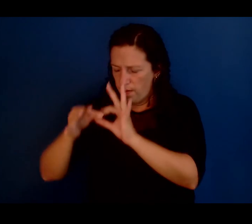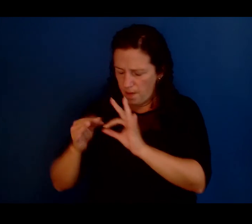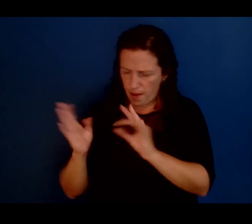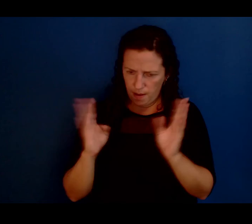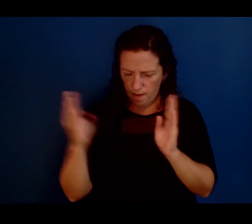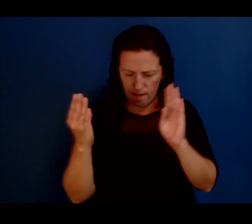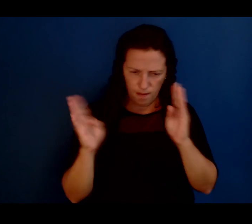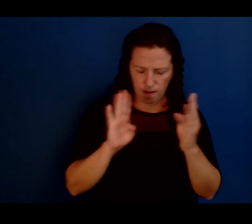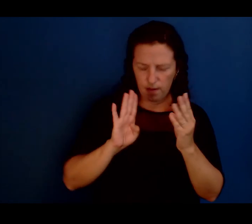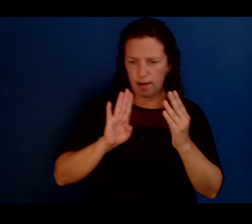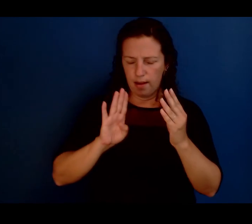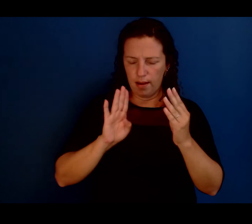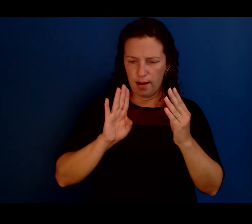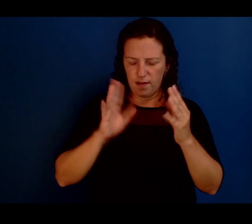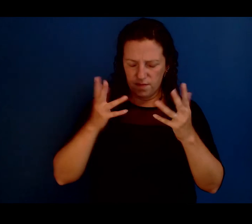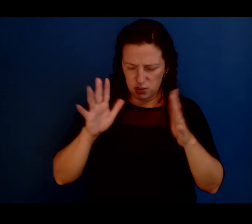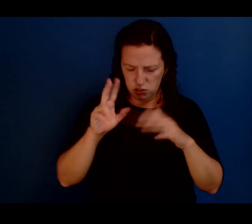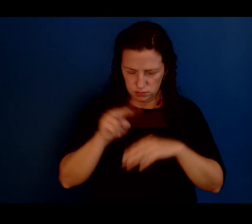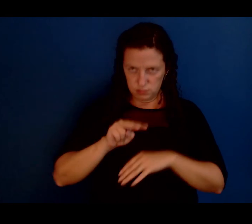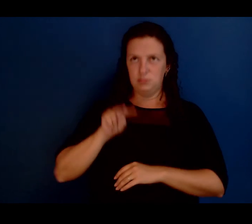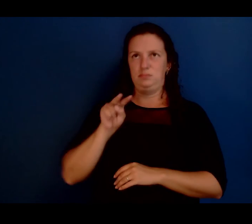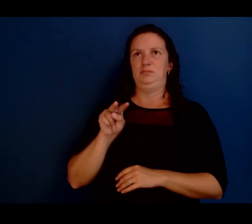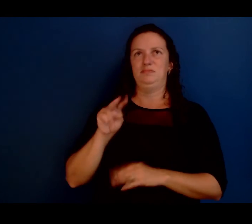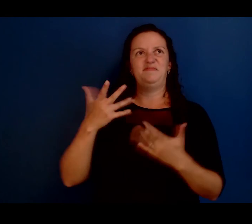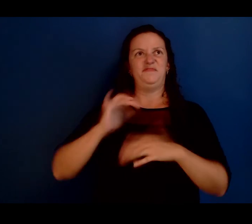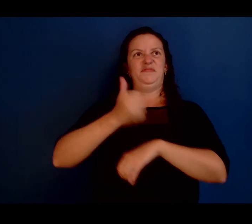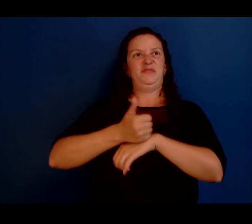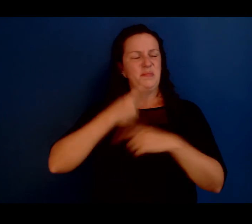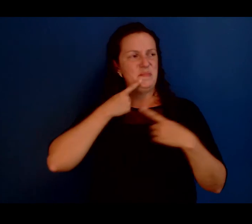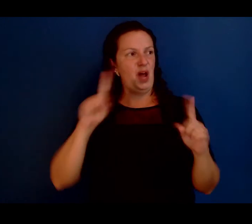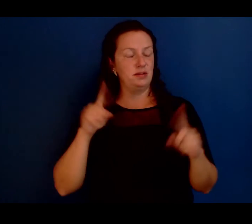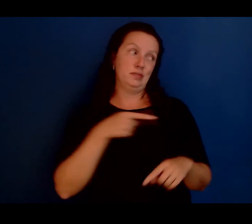at it and say, wow, you know we did this, you know, Erin did most of it-- - That is not true--